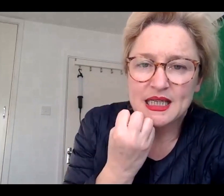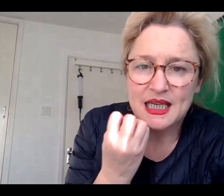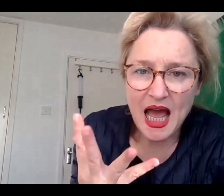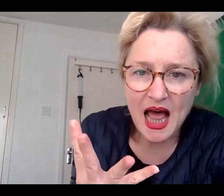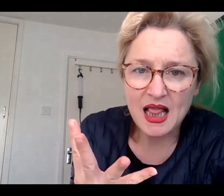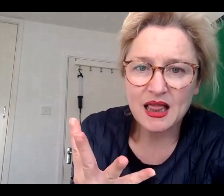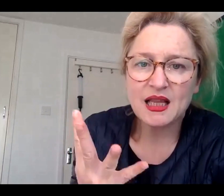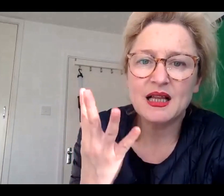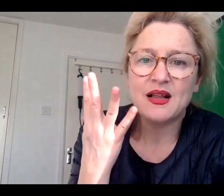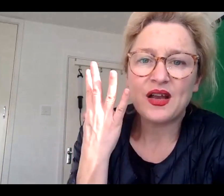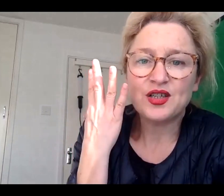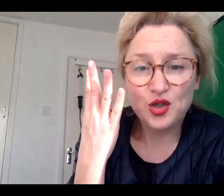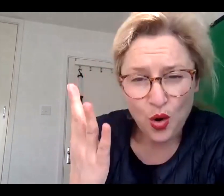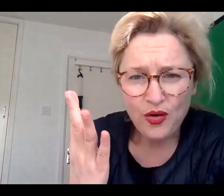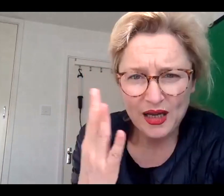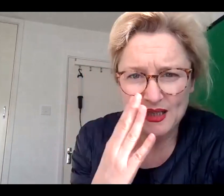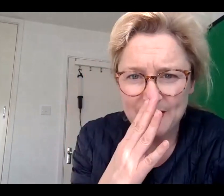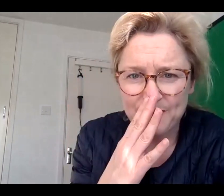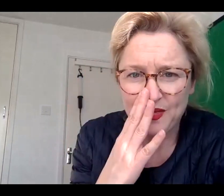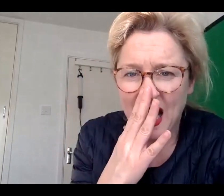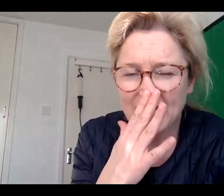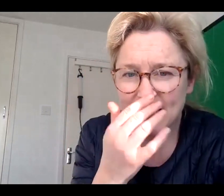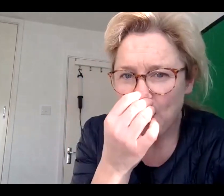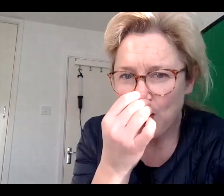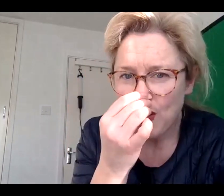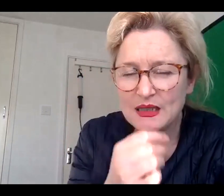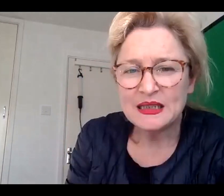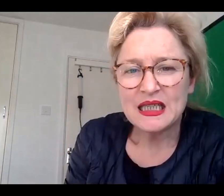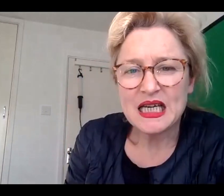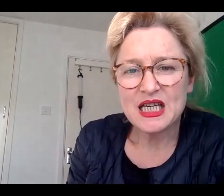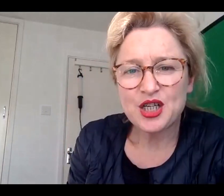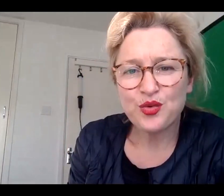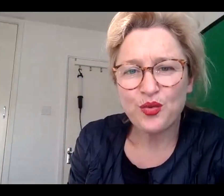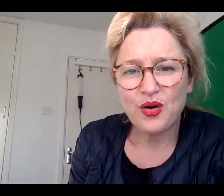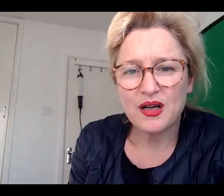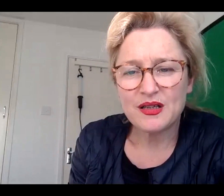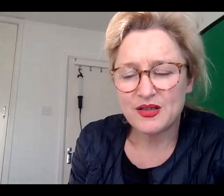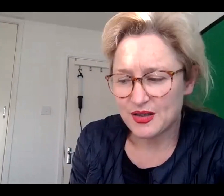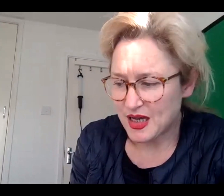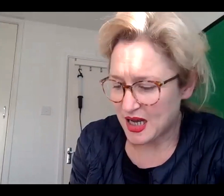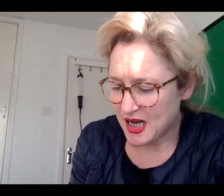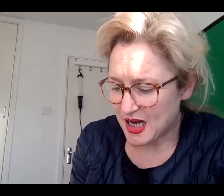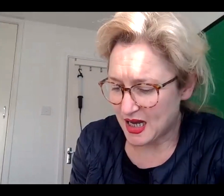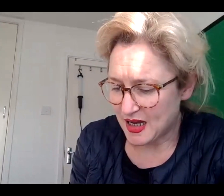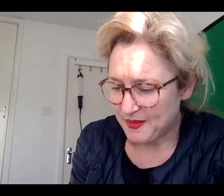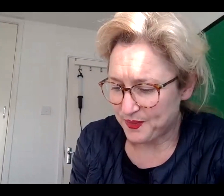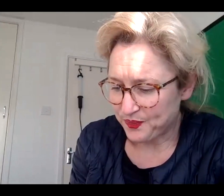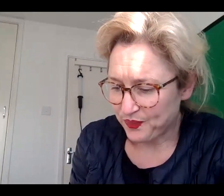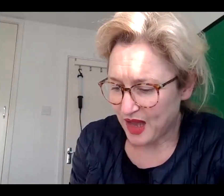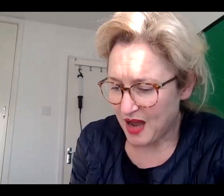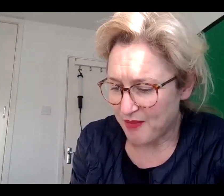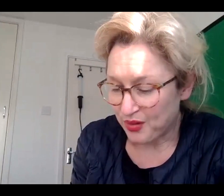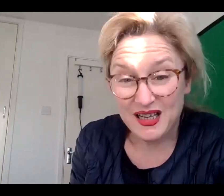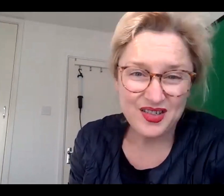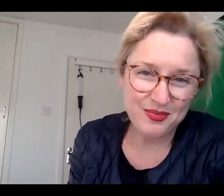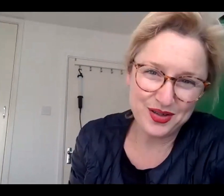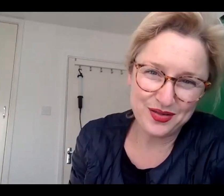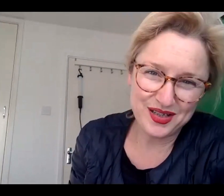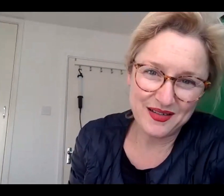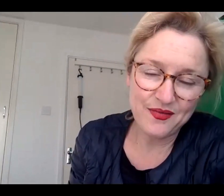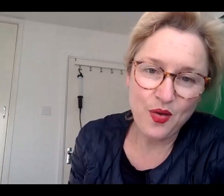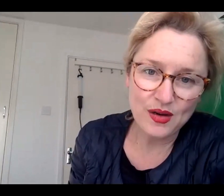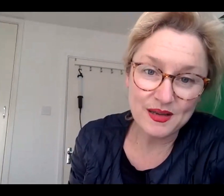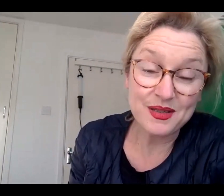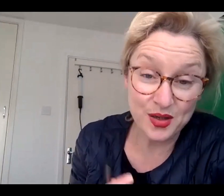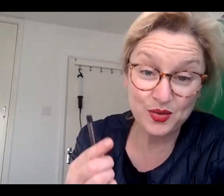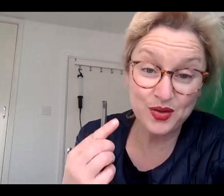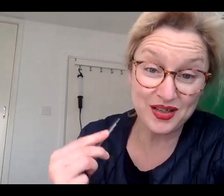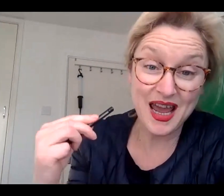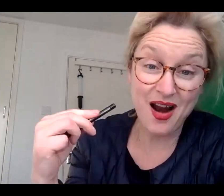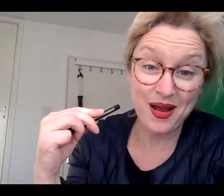to tell their stories. And so, it was a brilliant opportunity for somebody who doesn't care